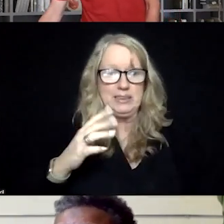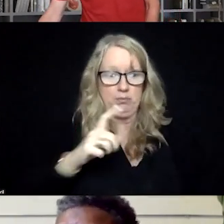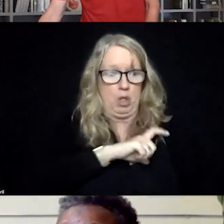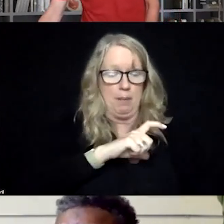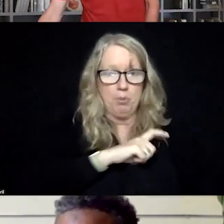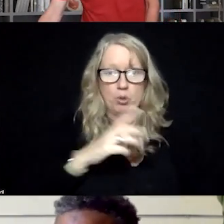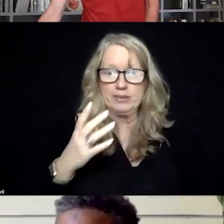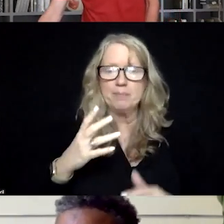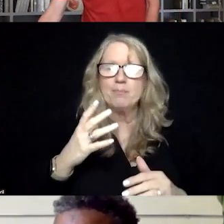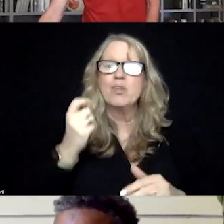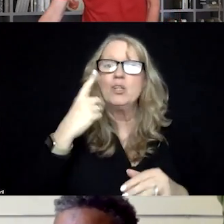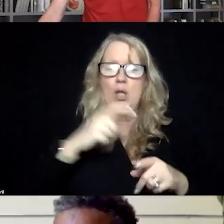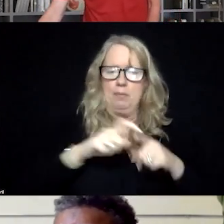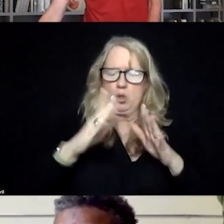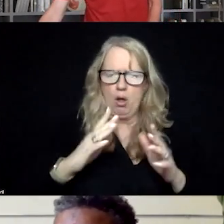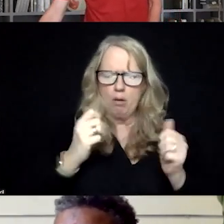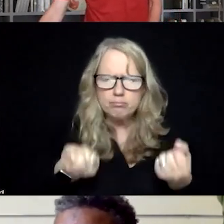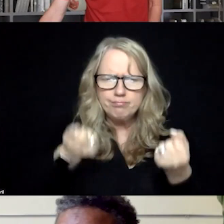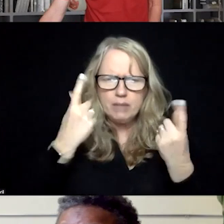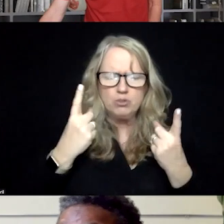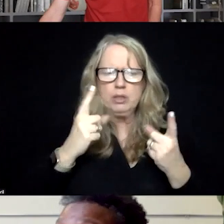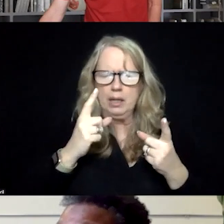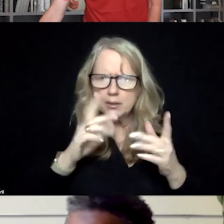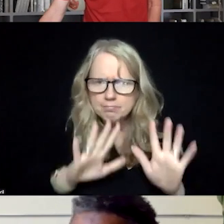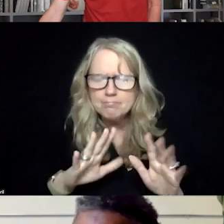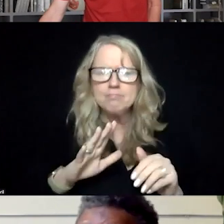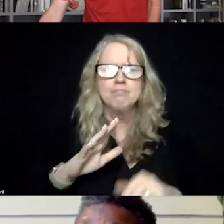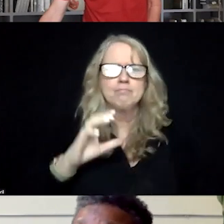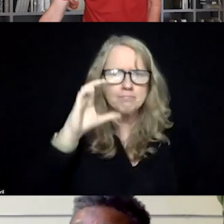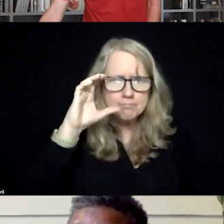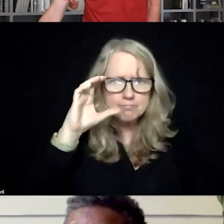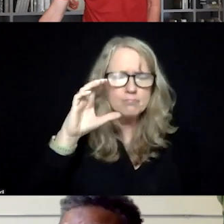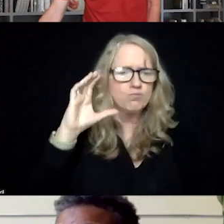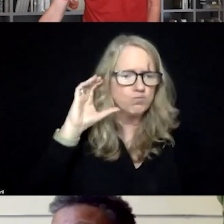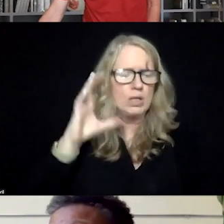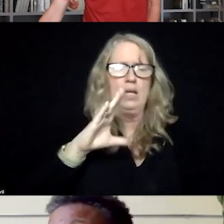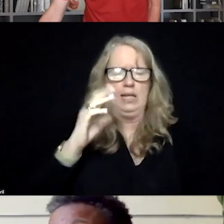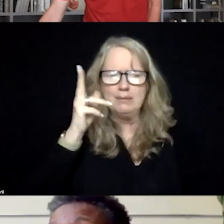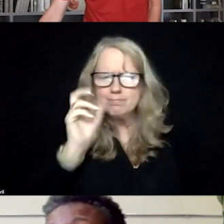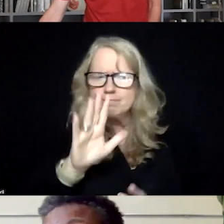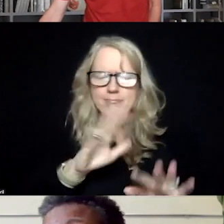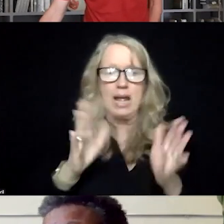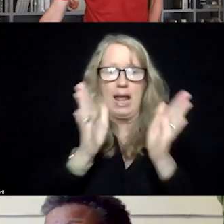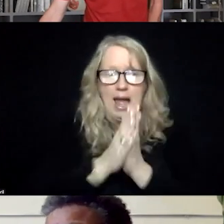HAVING A CALL TAKER UNDERSTAND AND BEING ABLE TO UNDERSTAND AND LISTEN TO THE CALLER AND NUANCES AND QUESTIONS, WELL HELP THAT